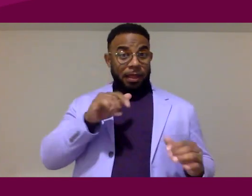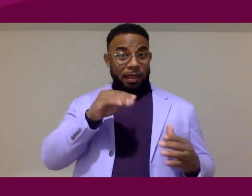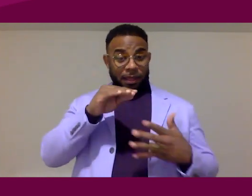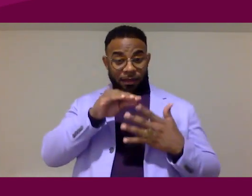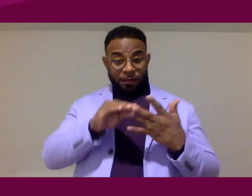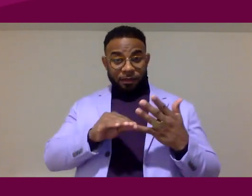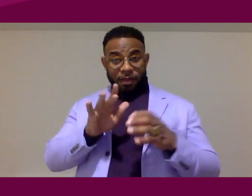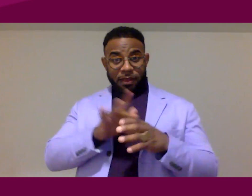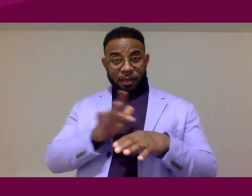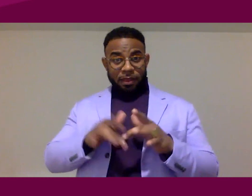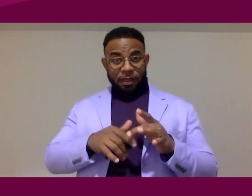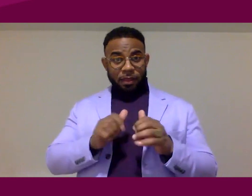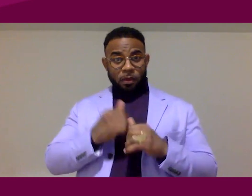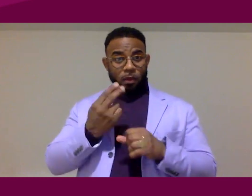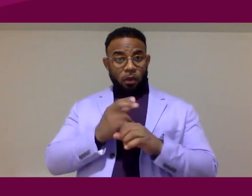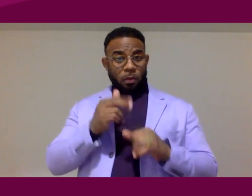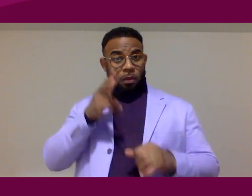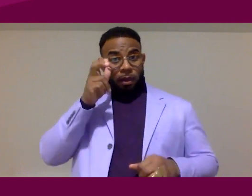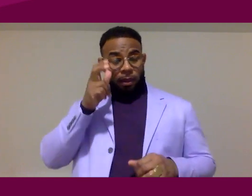they can fill in the gaps with their usable hearing.